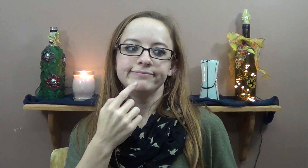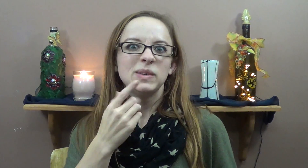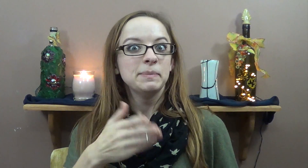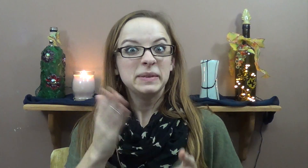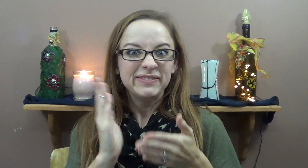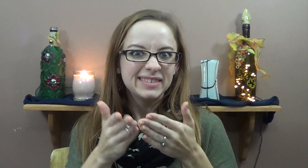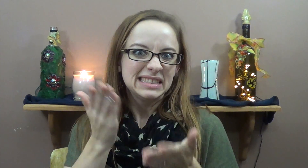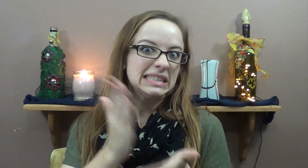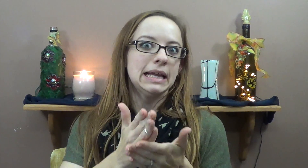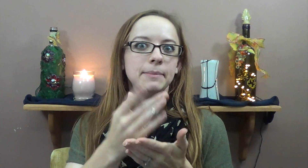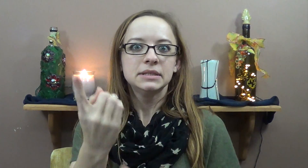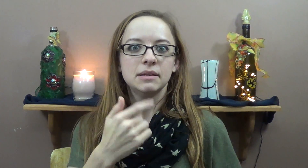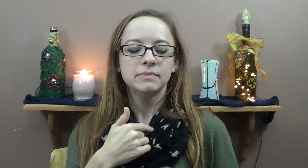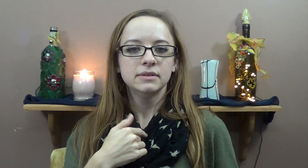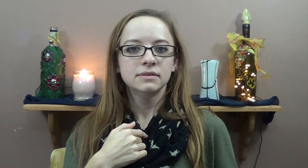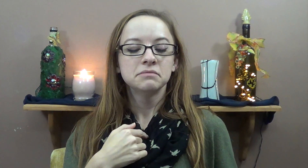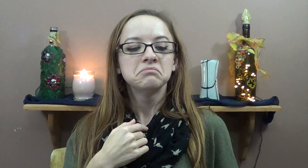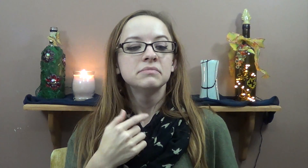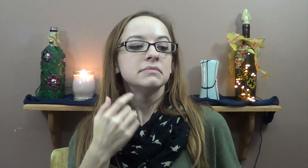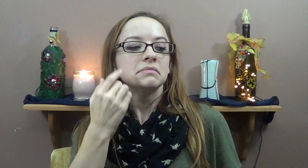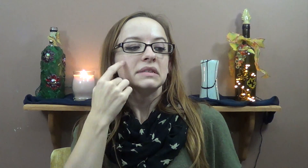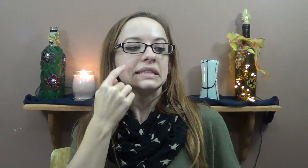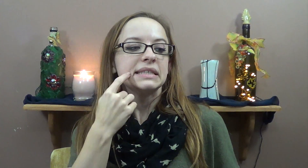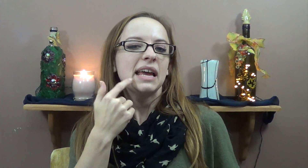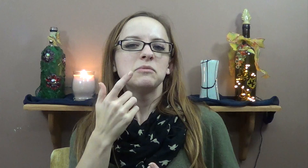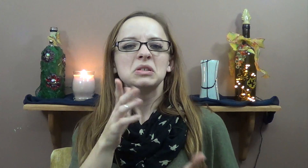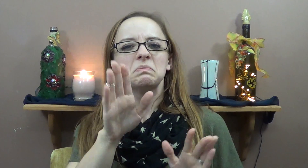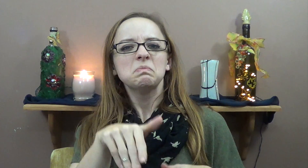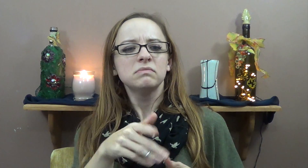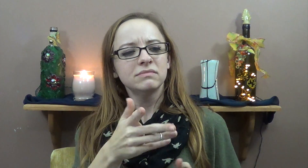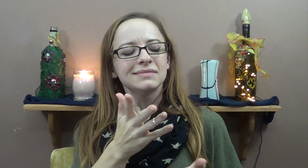scream at a person, I'm really mad... let's say I wanted someone to stop something.